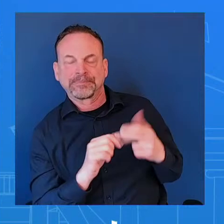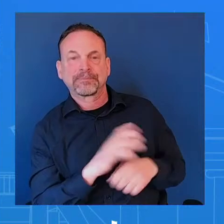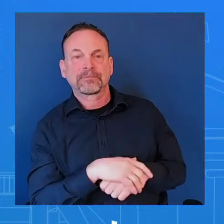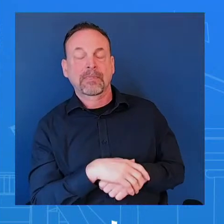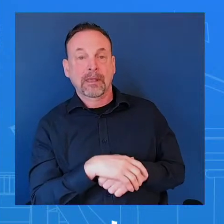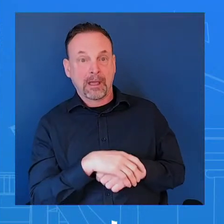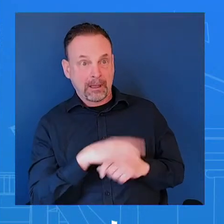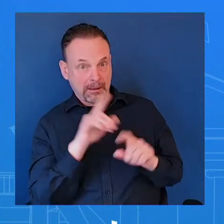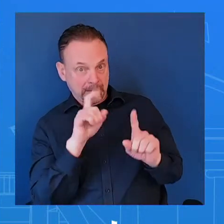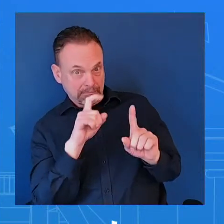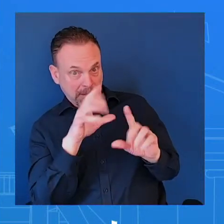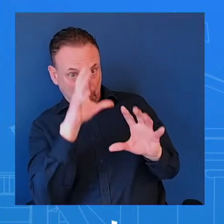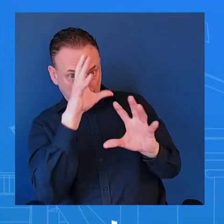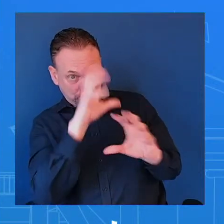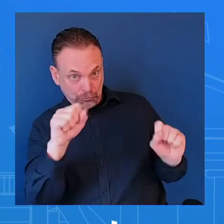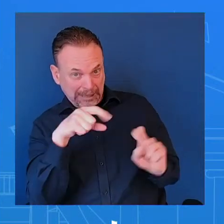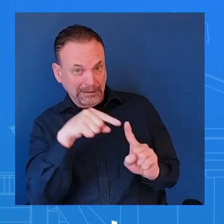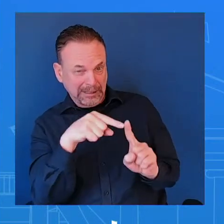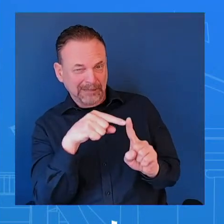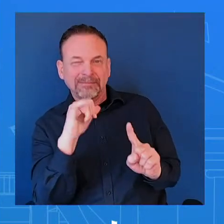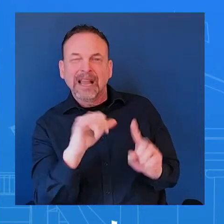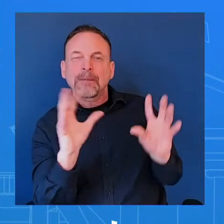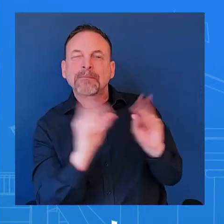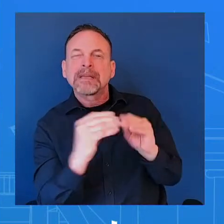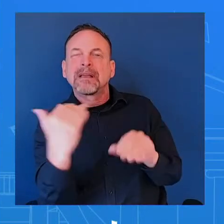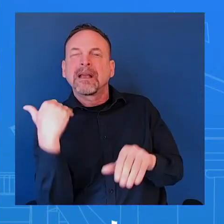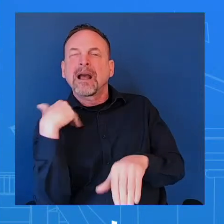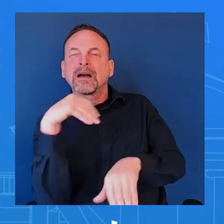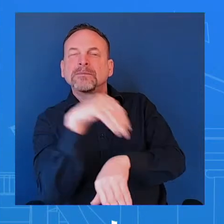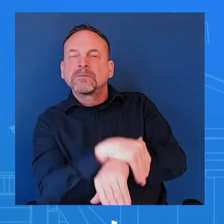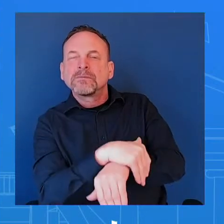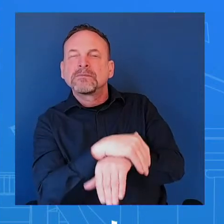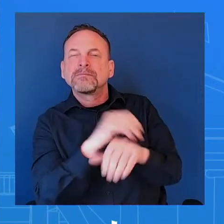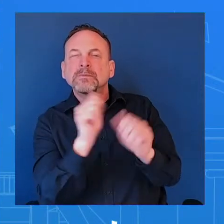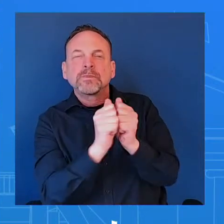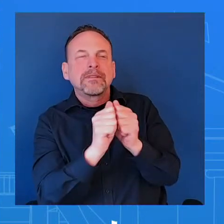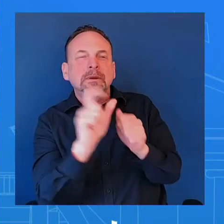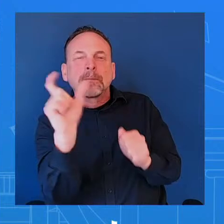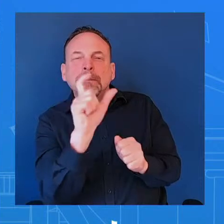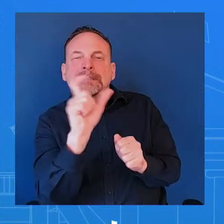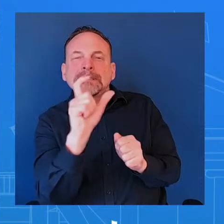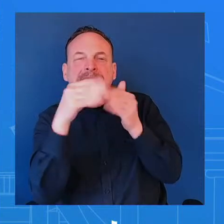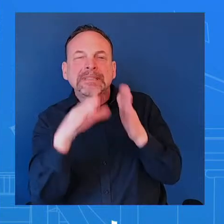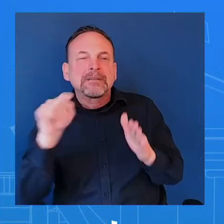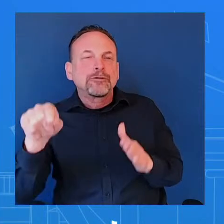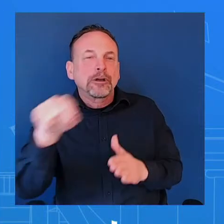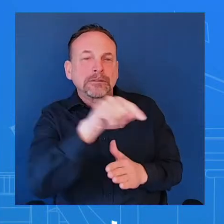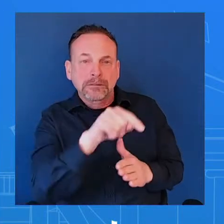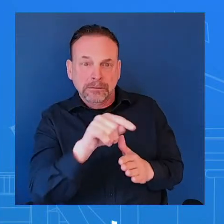on a Palestinian American doctor walking out in the middle of that meeting? Ms. Jean-Pierre: So, let me just say a couple of things